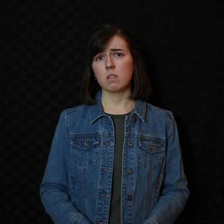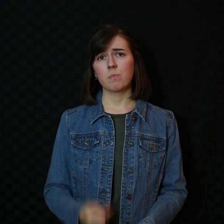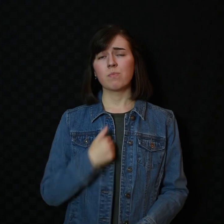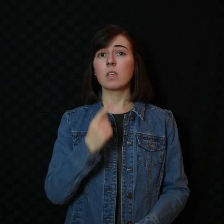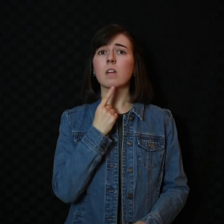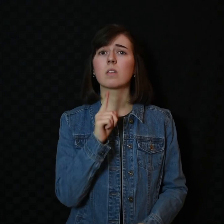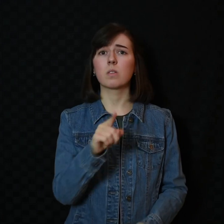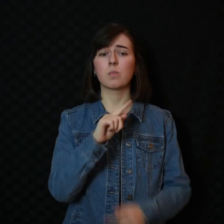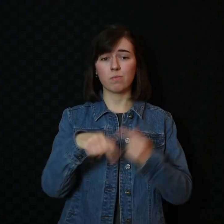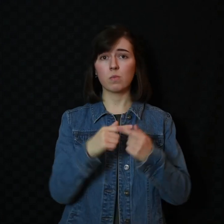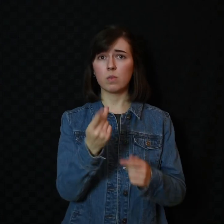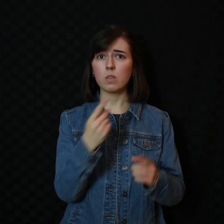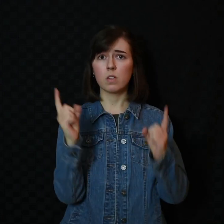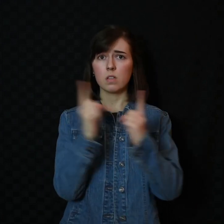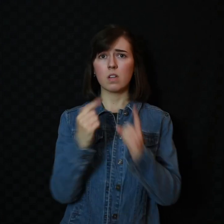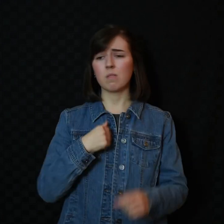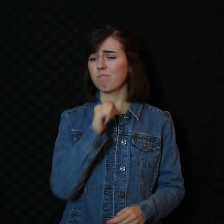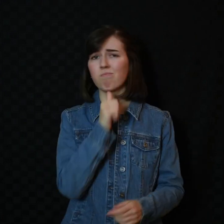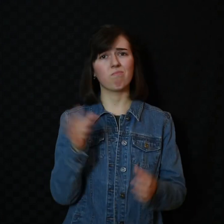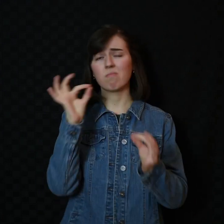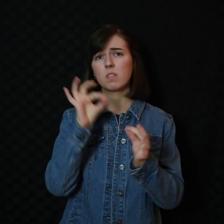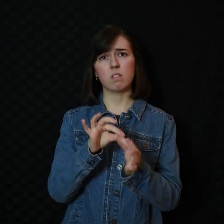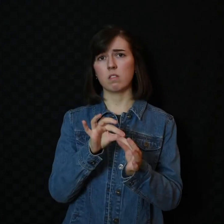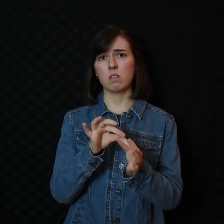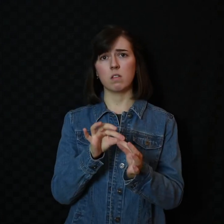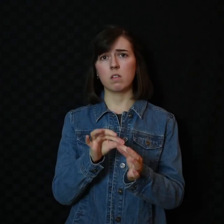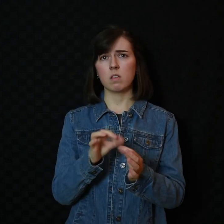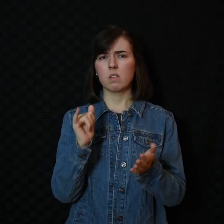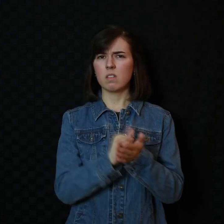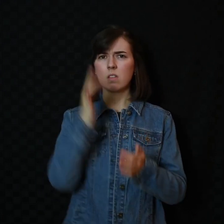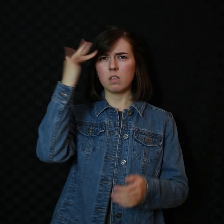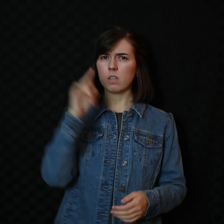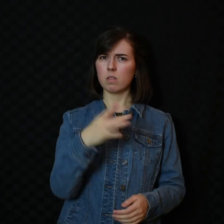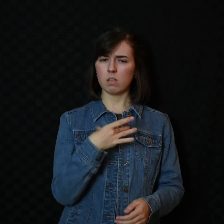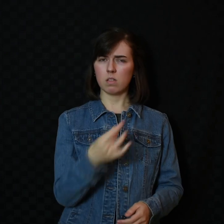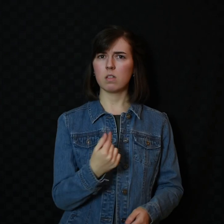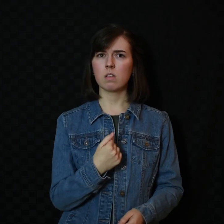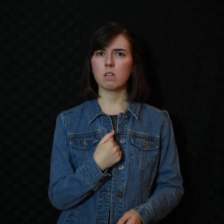I tell you when we meet I not perfect, that why you like me